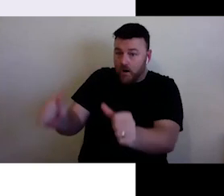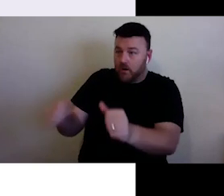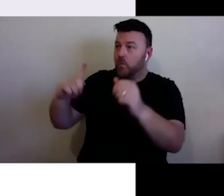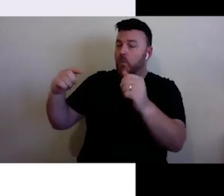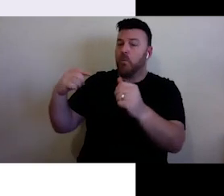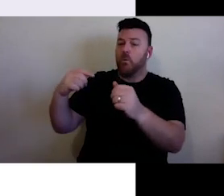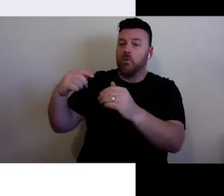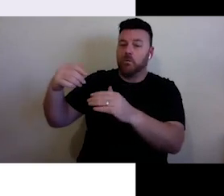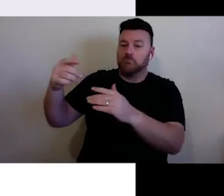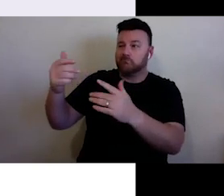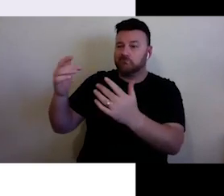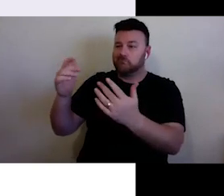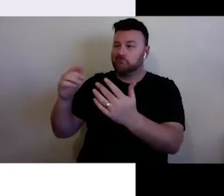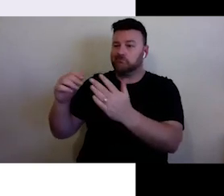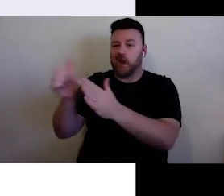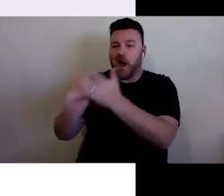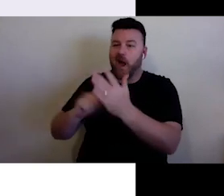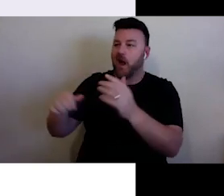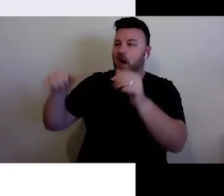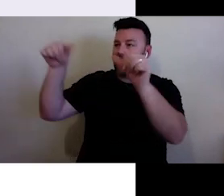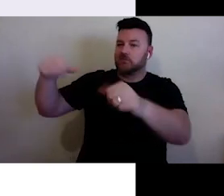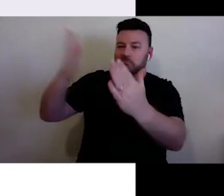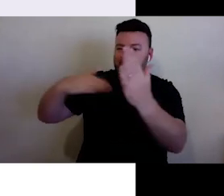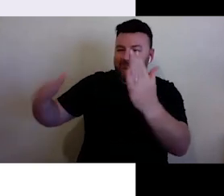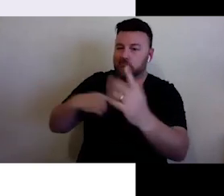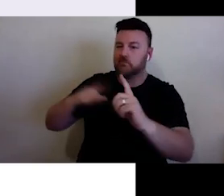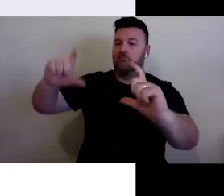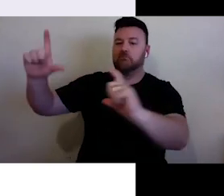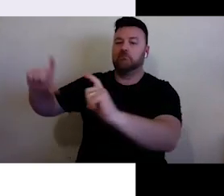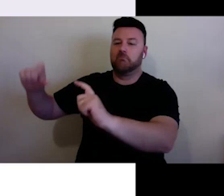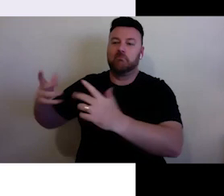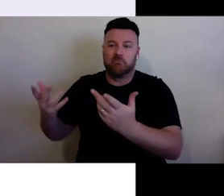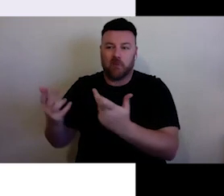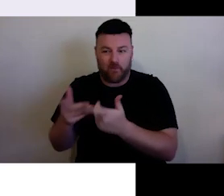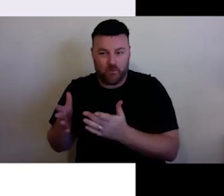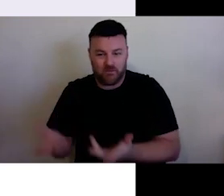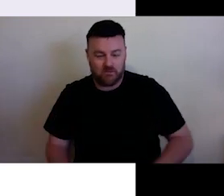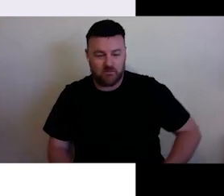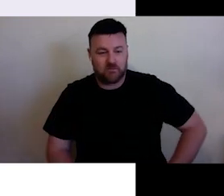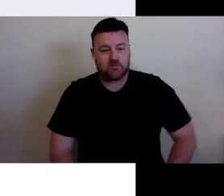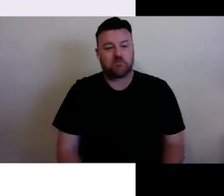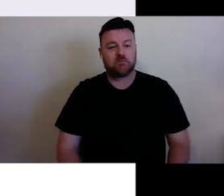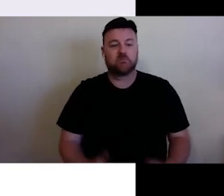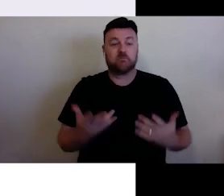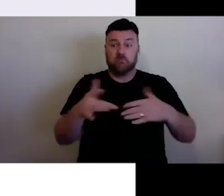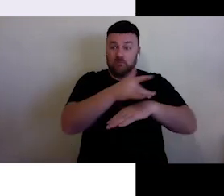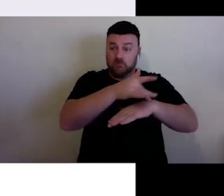great ideas have come out of the lack of live theatre and people are